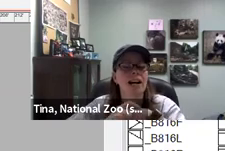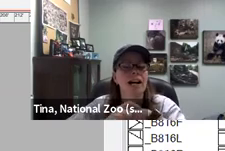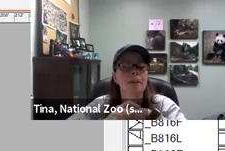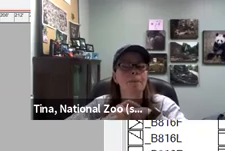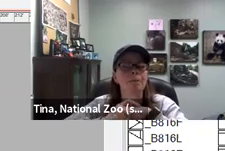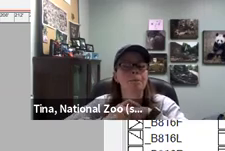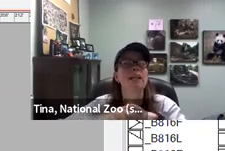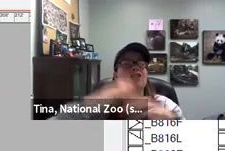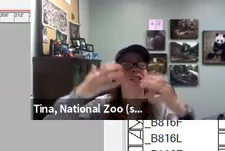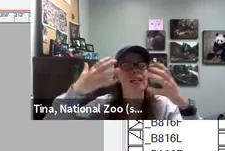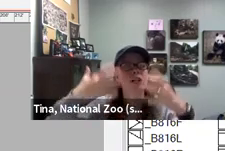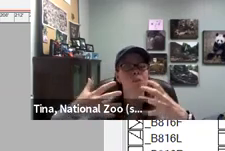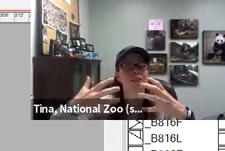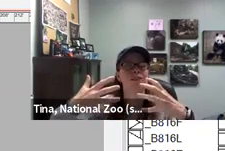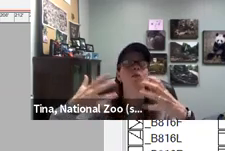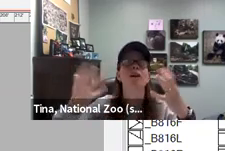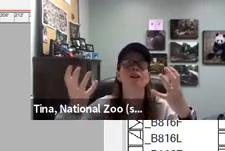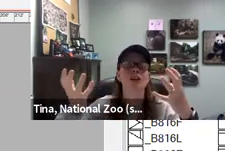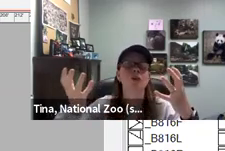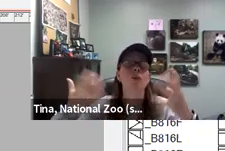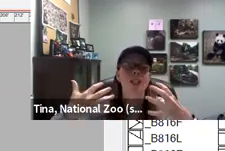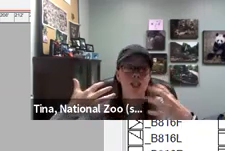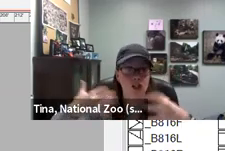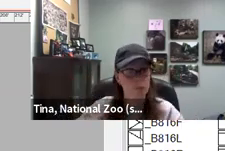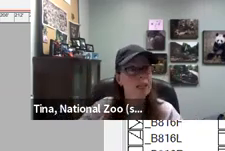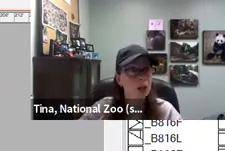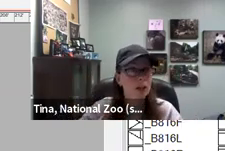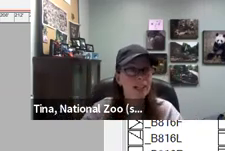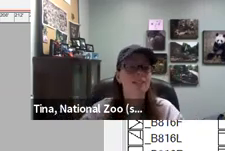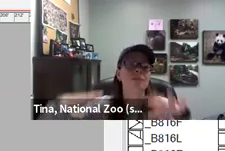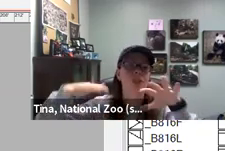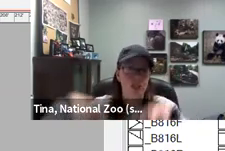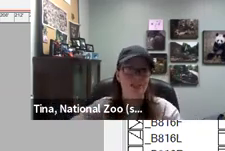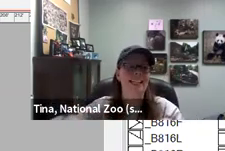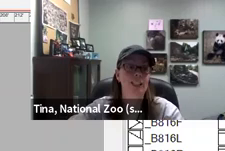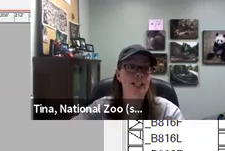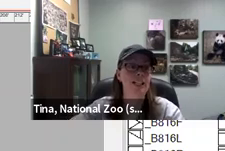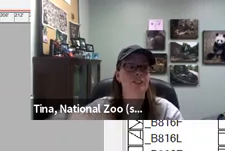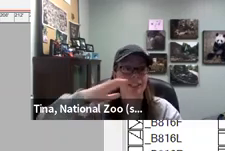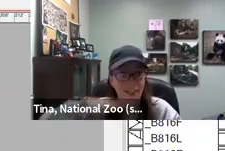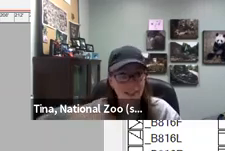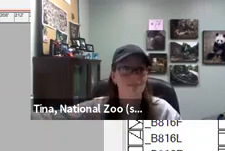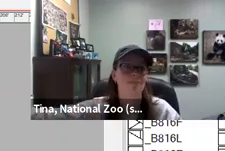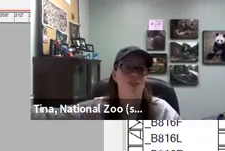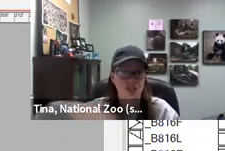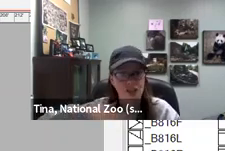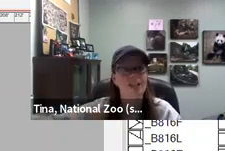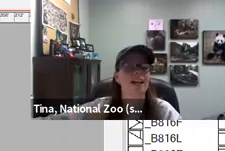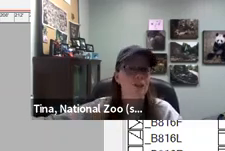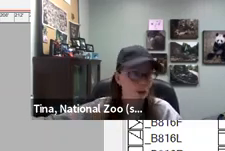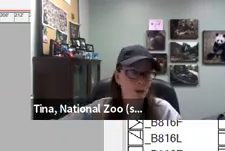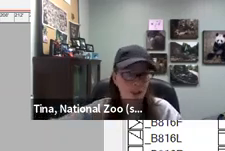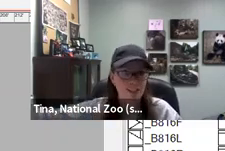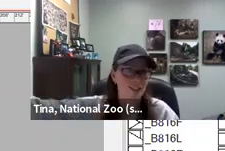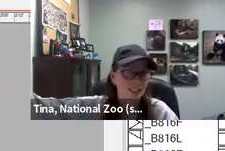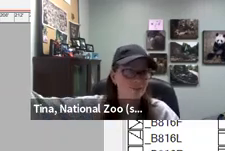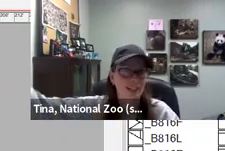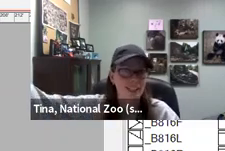but it just helps the water go to where it should be going, which is in the ground, and not just